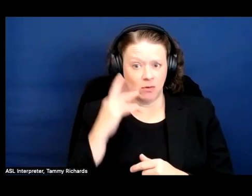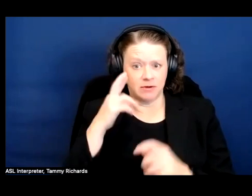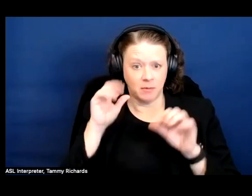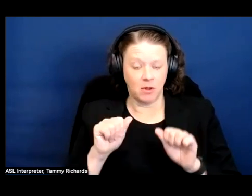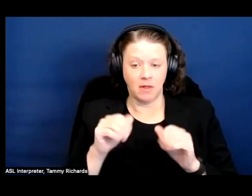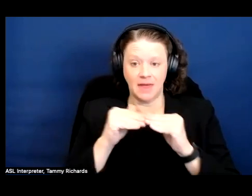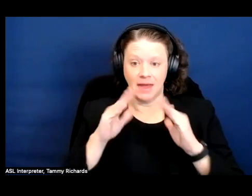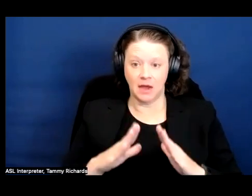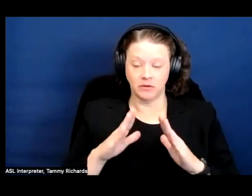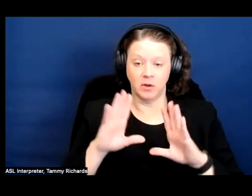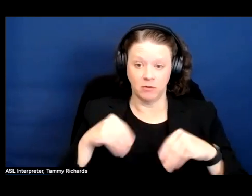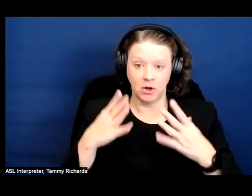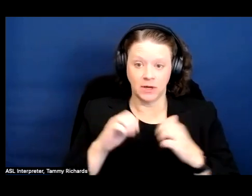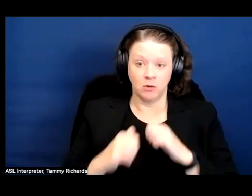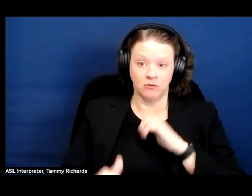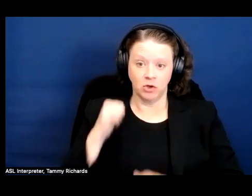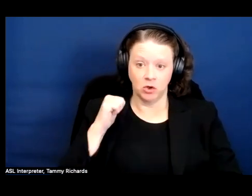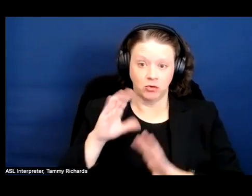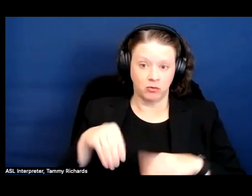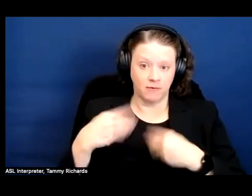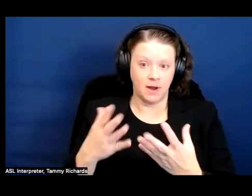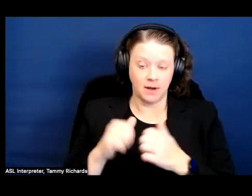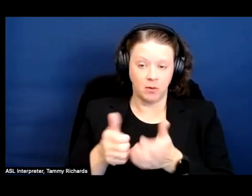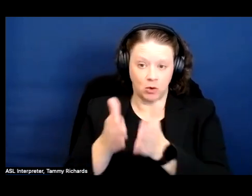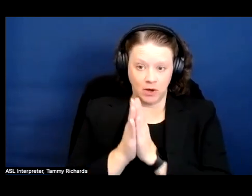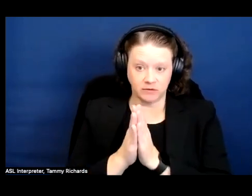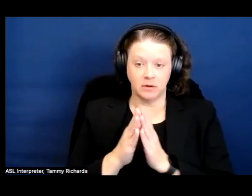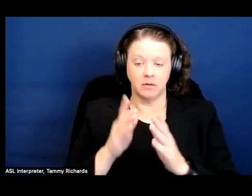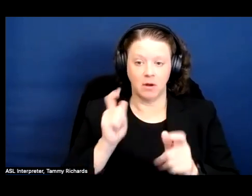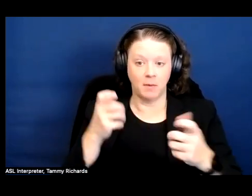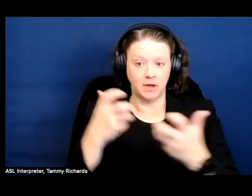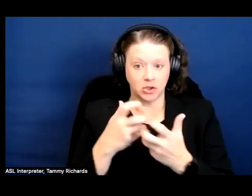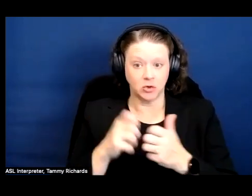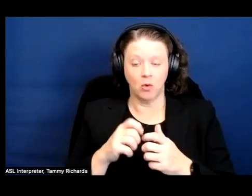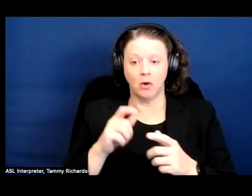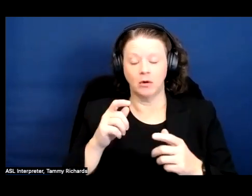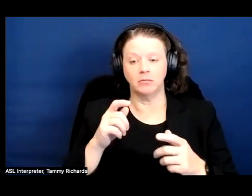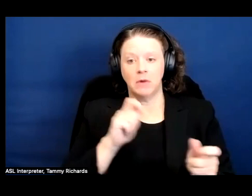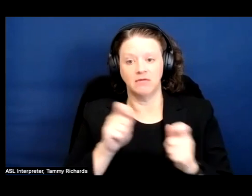Purpose is to exchange information to identify, evaluate, and implement accommodations.